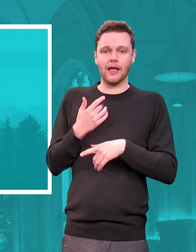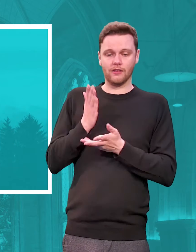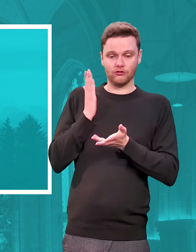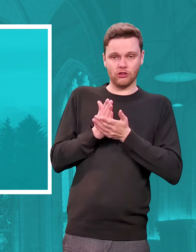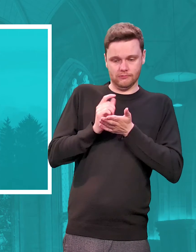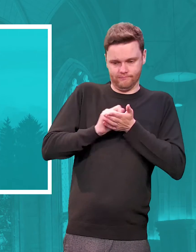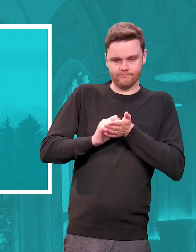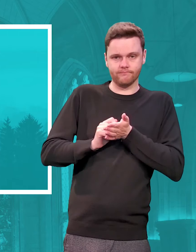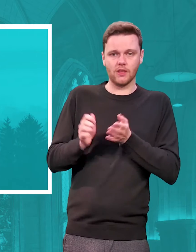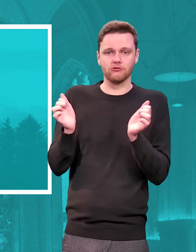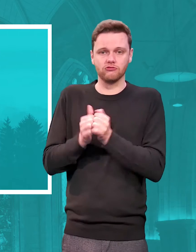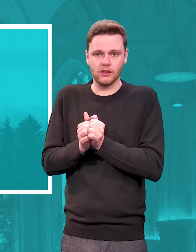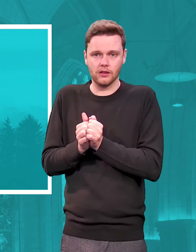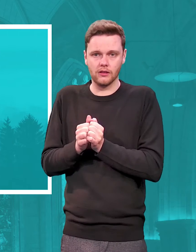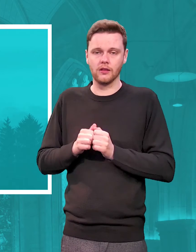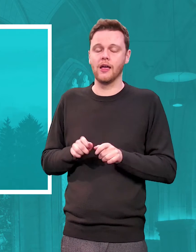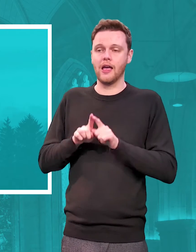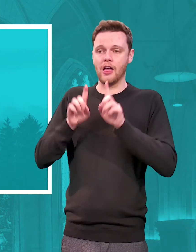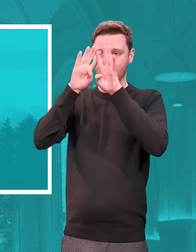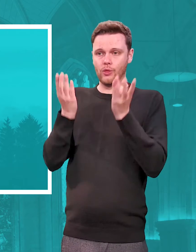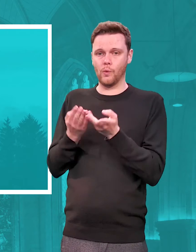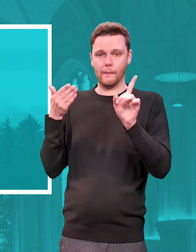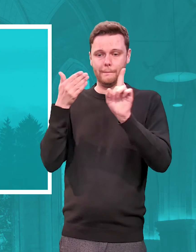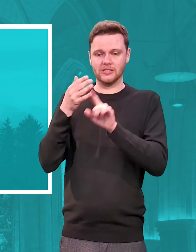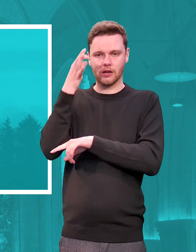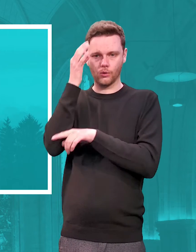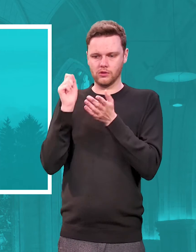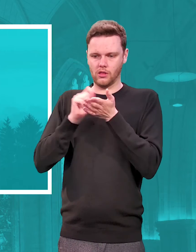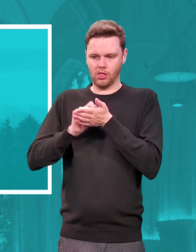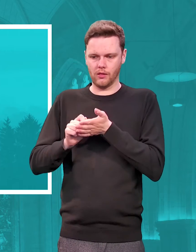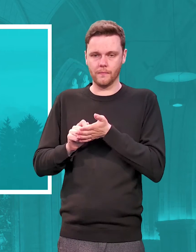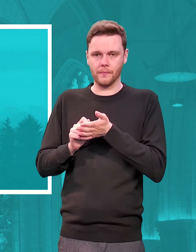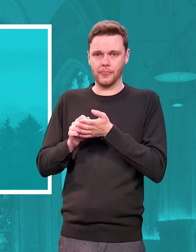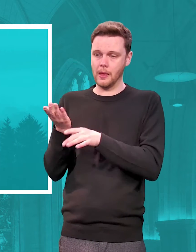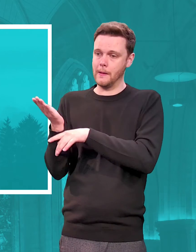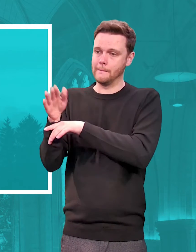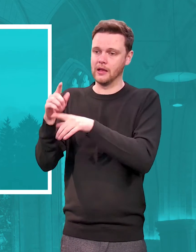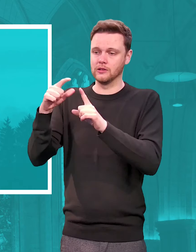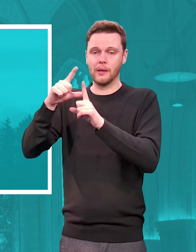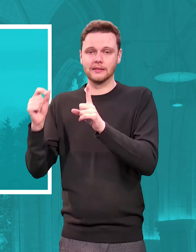and the then World Mission Council. It was returned to Pakistan for registration with the Court,